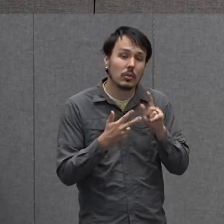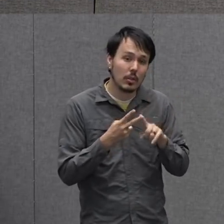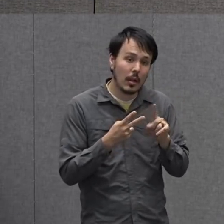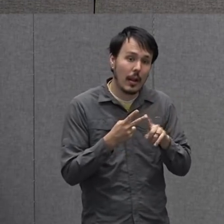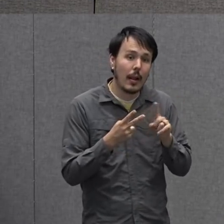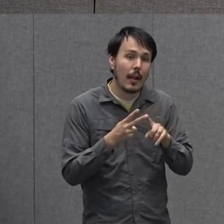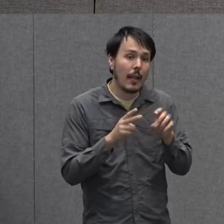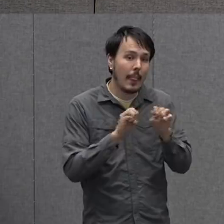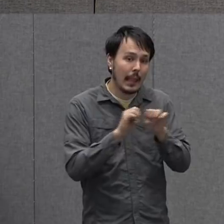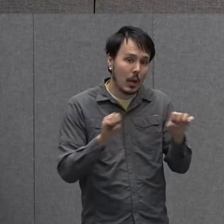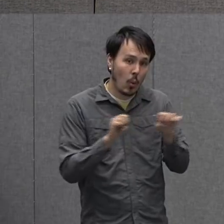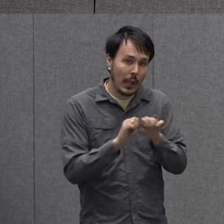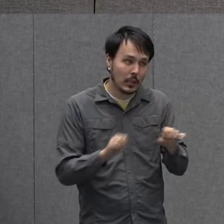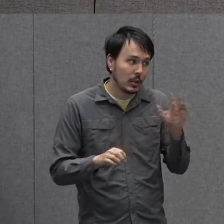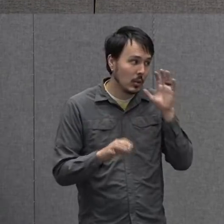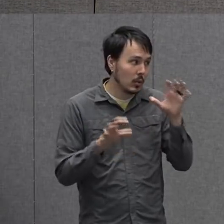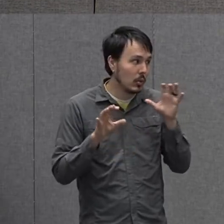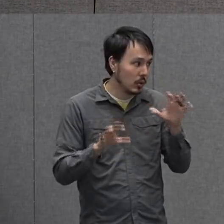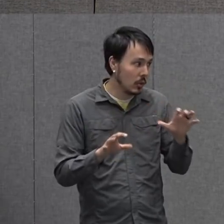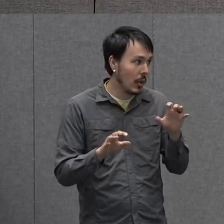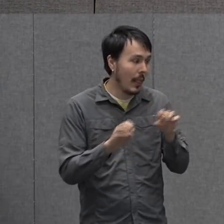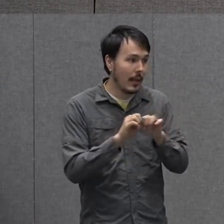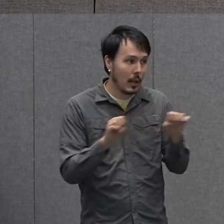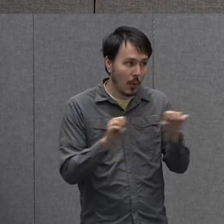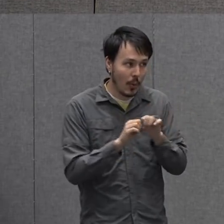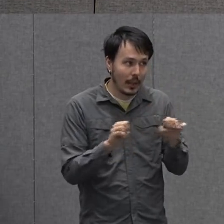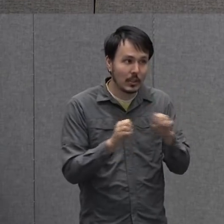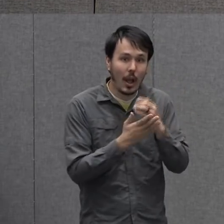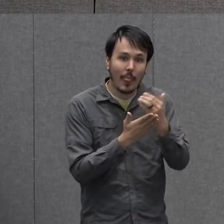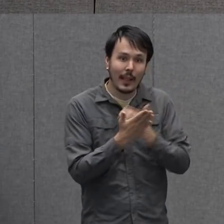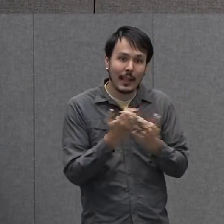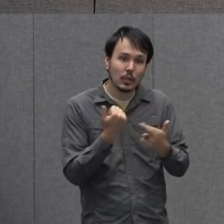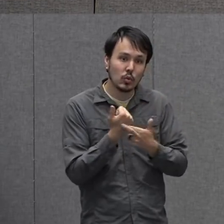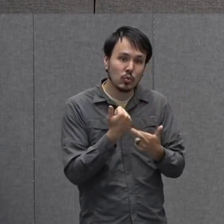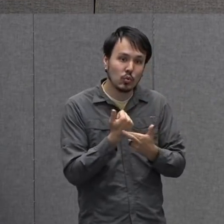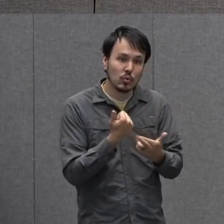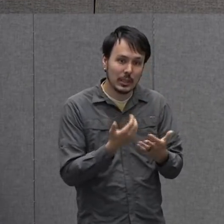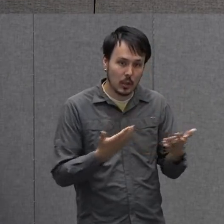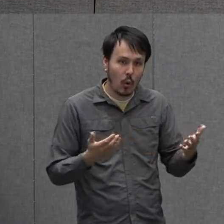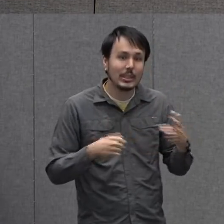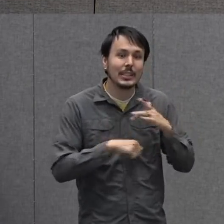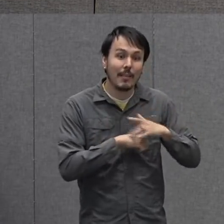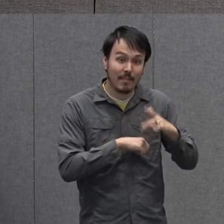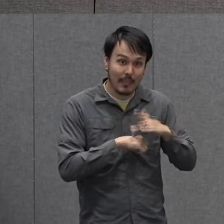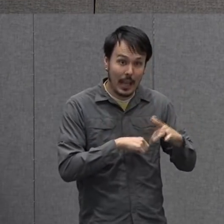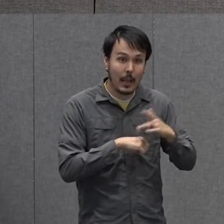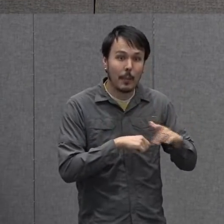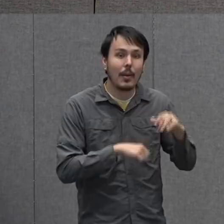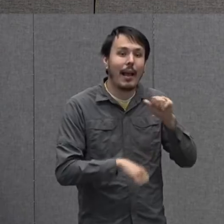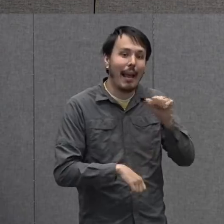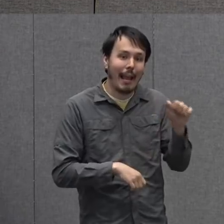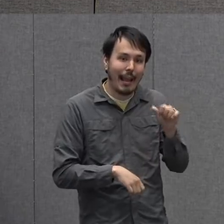There will be equations on the lesson resources that you will have available to you at APS.